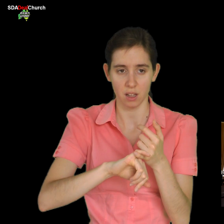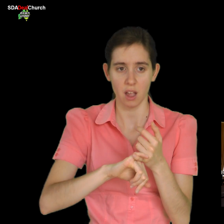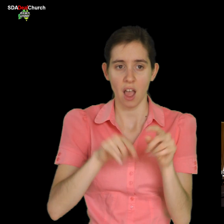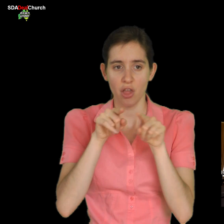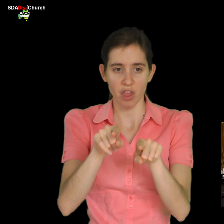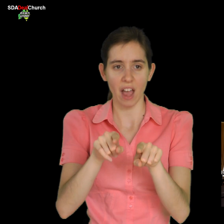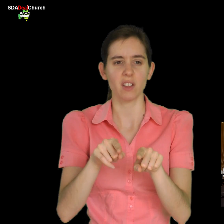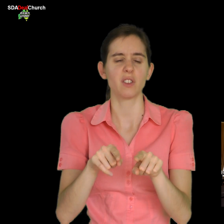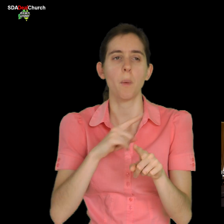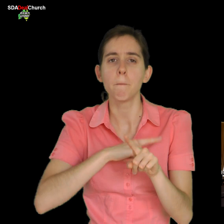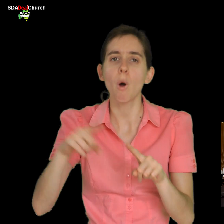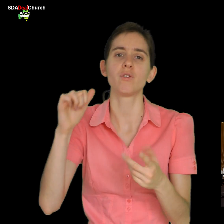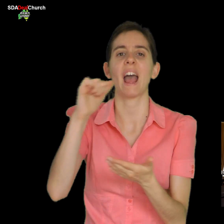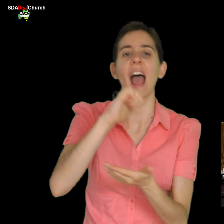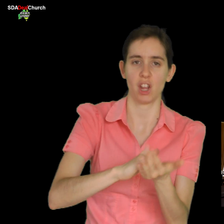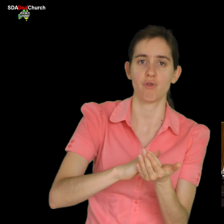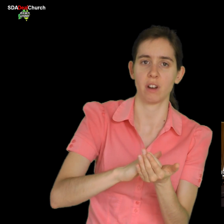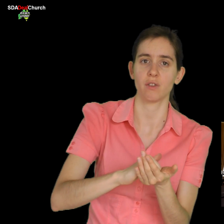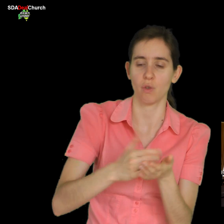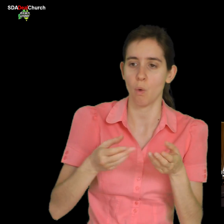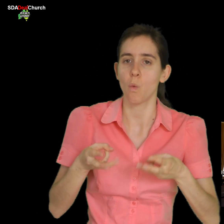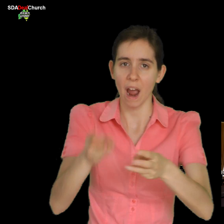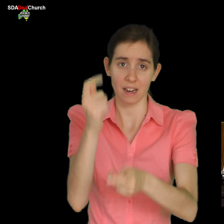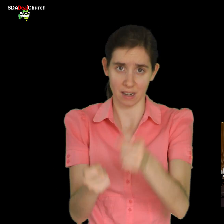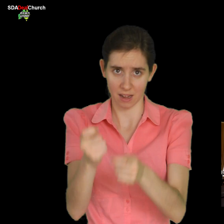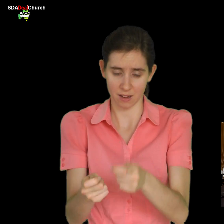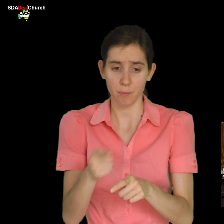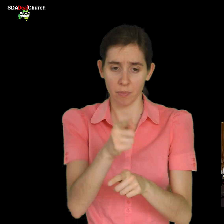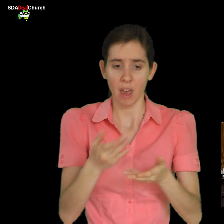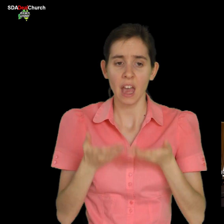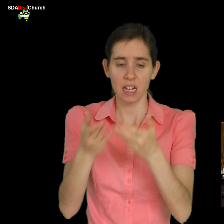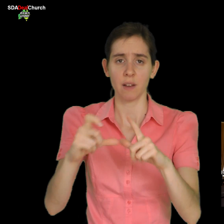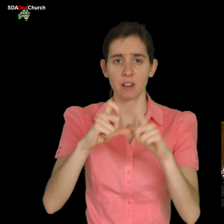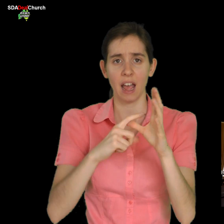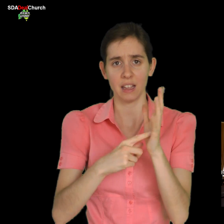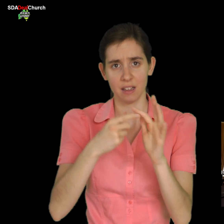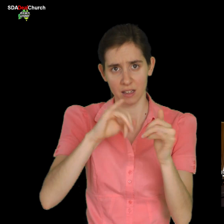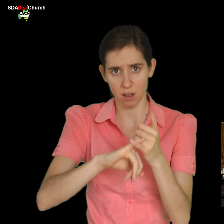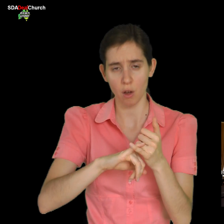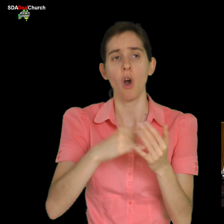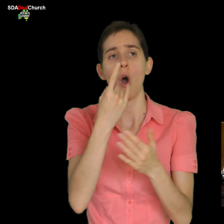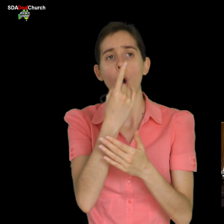most accurate technique. It can give dates only in the thousands of years rather than million